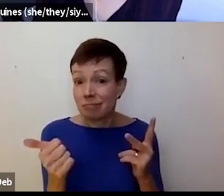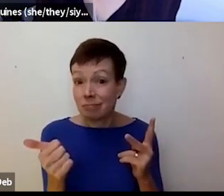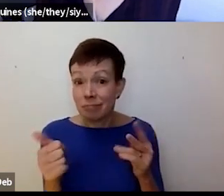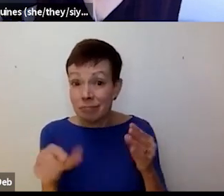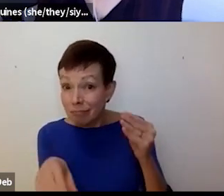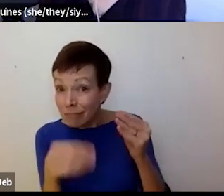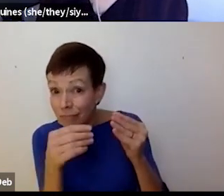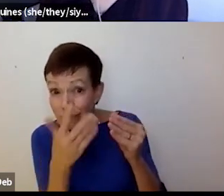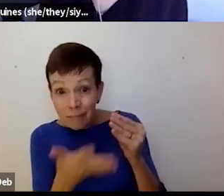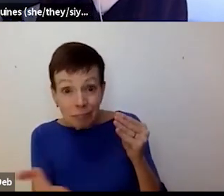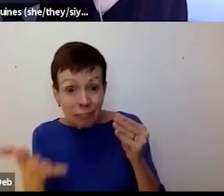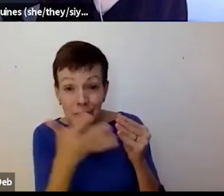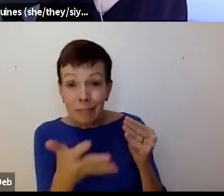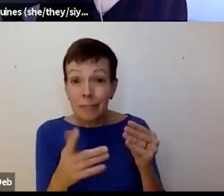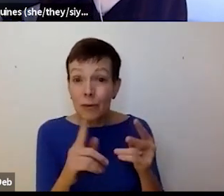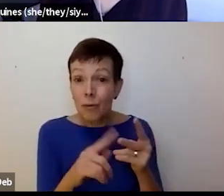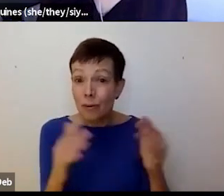can we move on to another question? Is there another question?